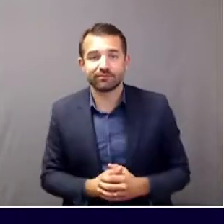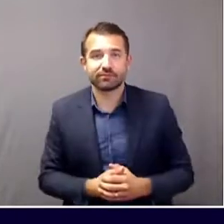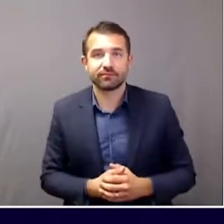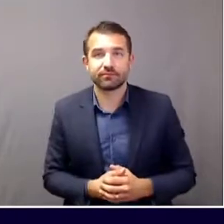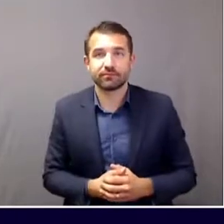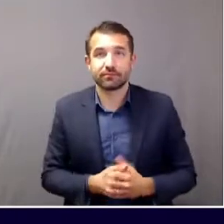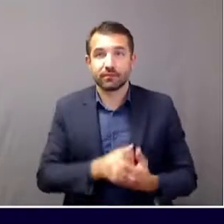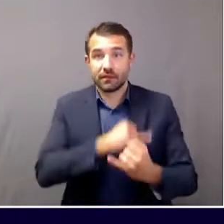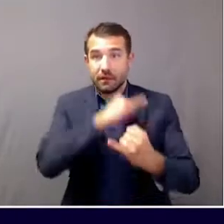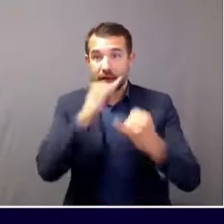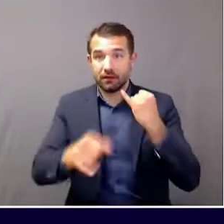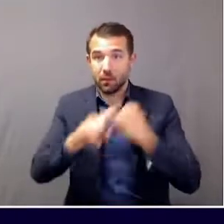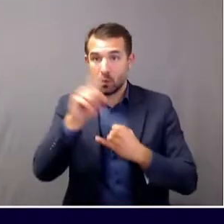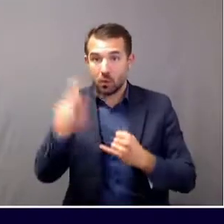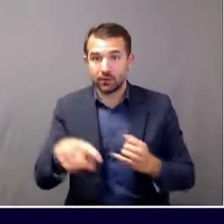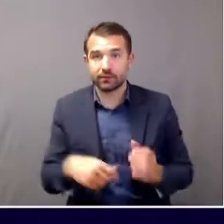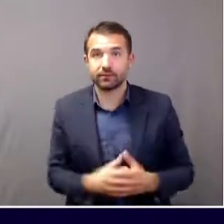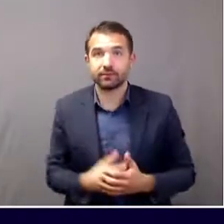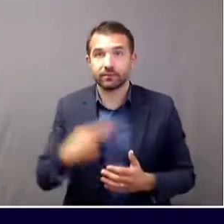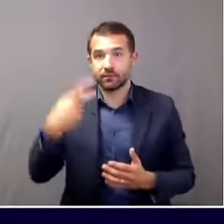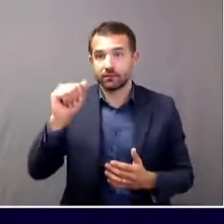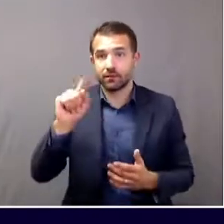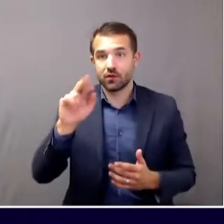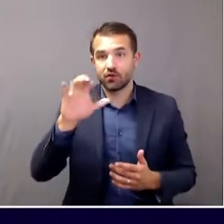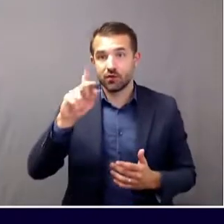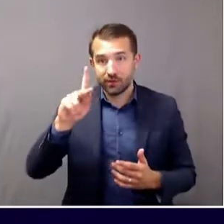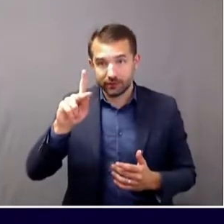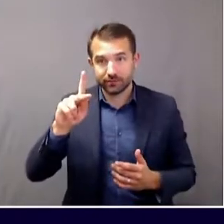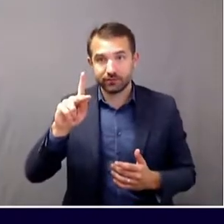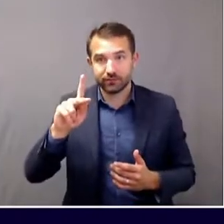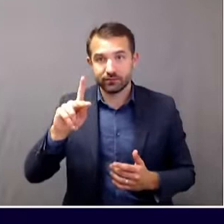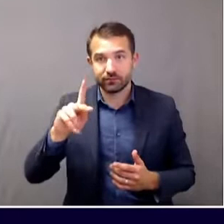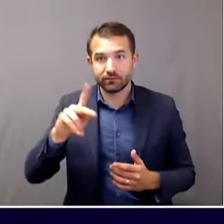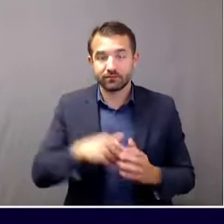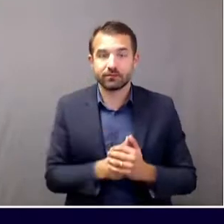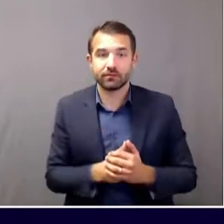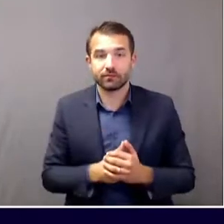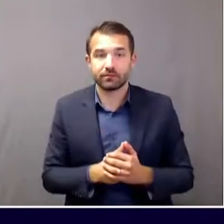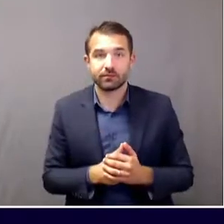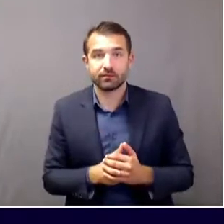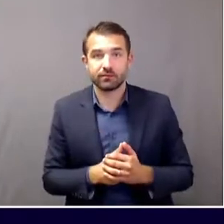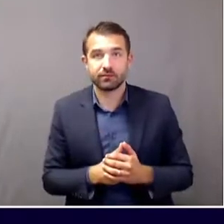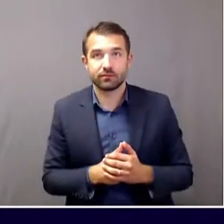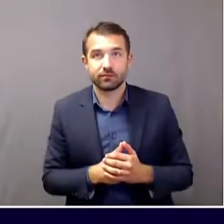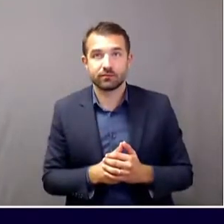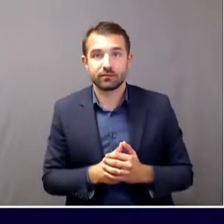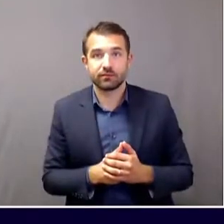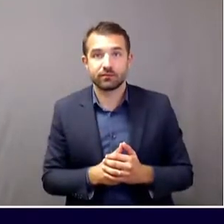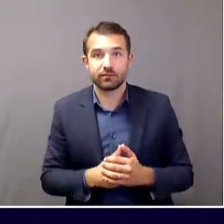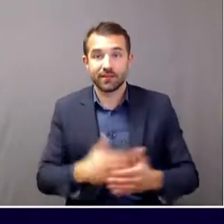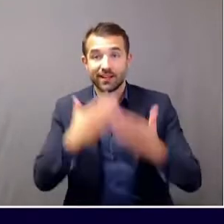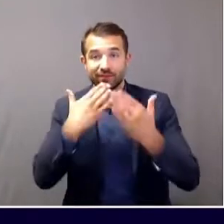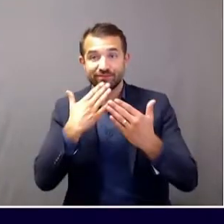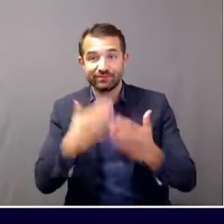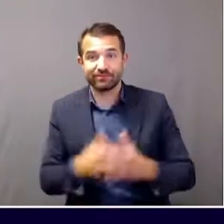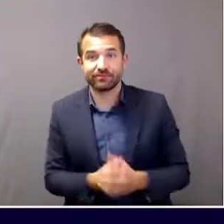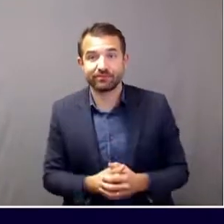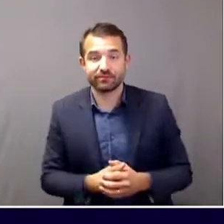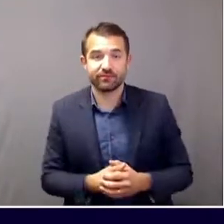afternoon goes to Patrick